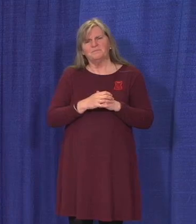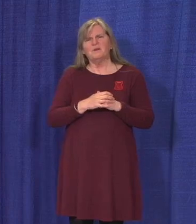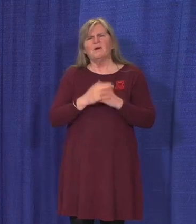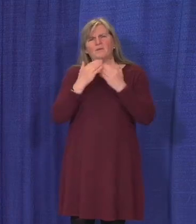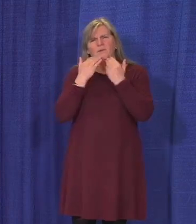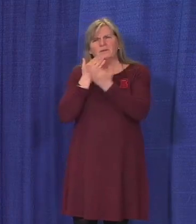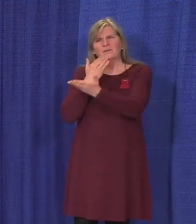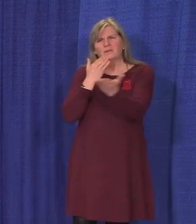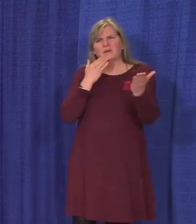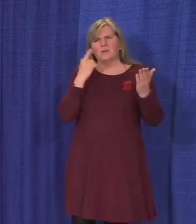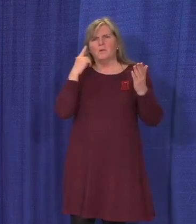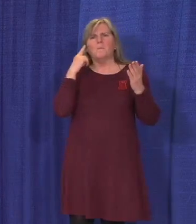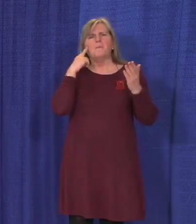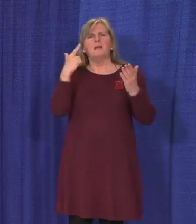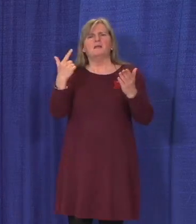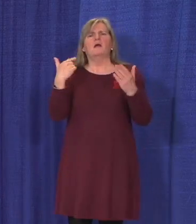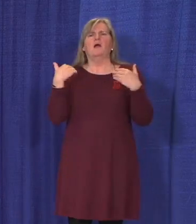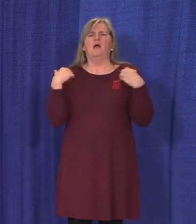available by calling